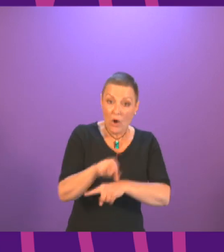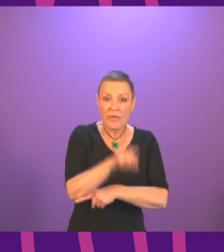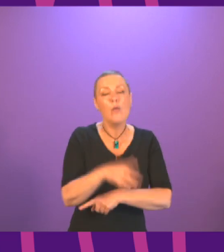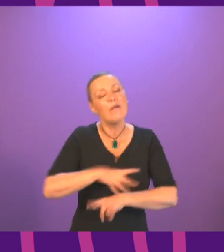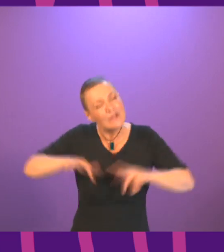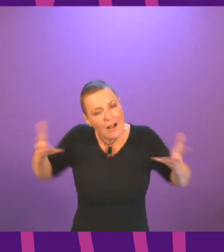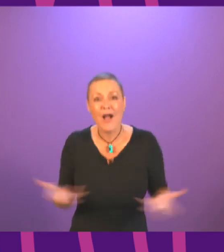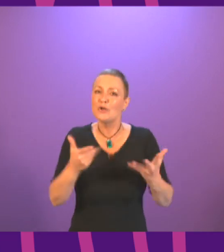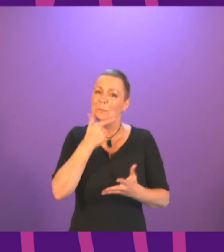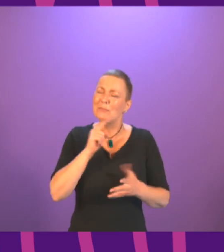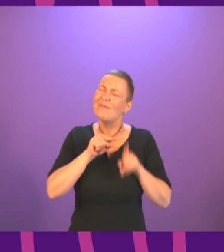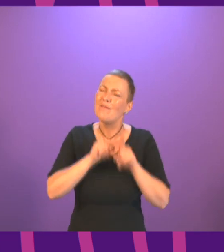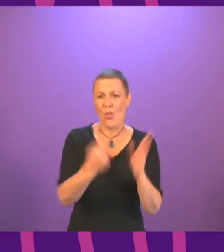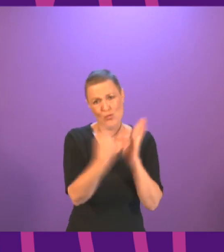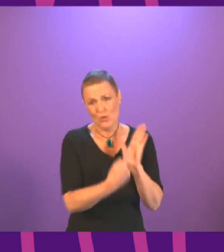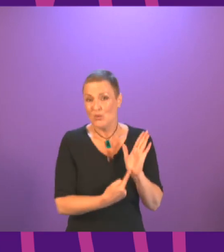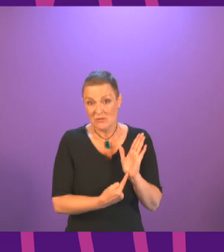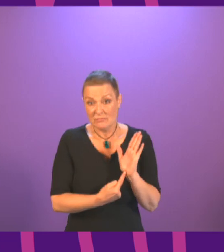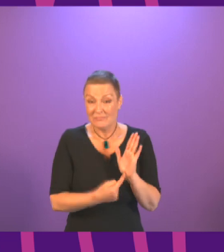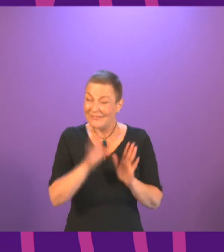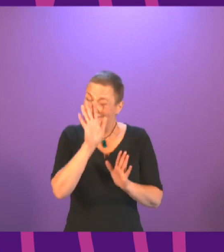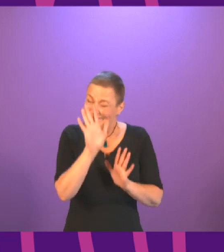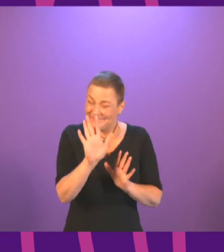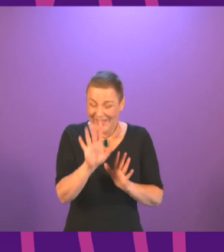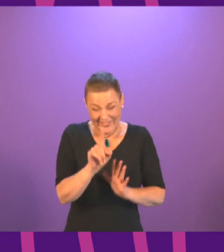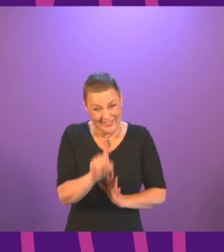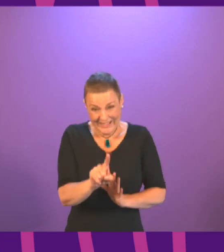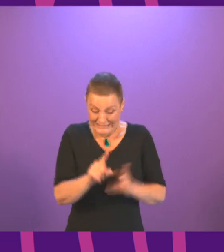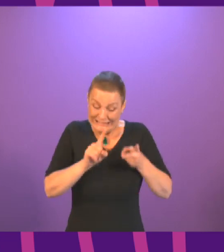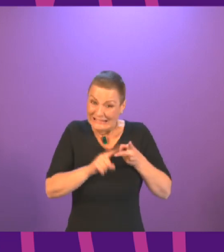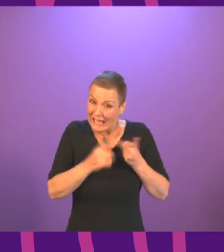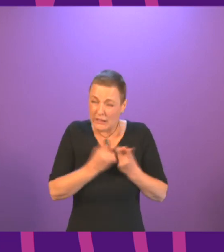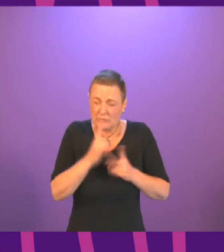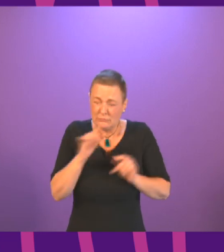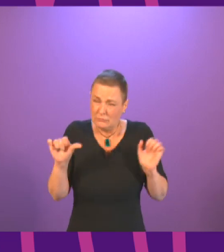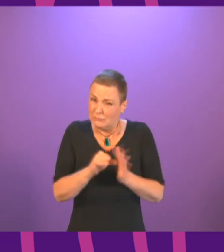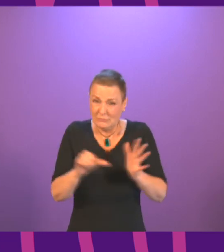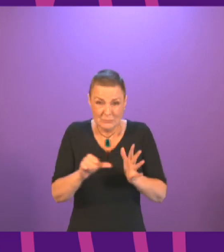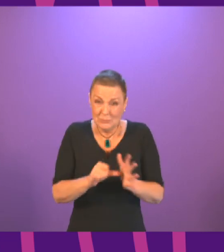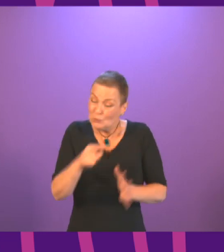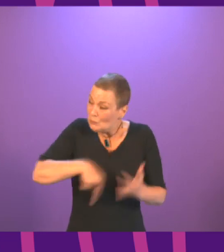First, we have to encourage people to continue to comply. Secondly—this is hard for everybody—we